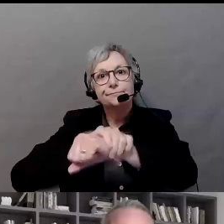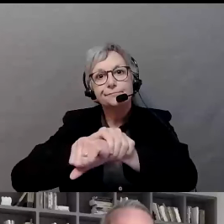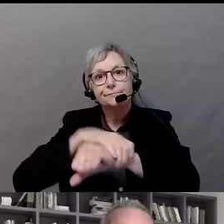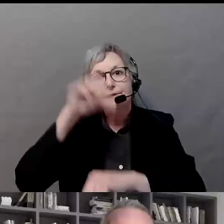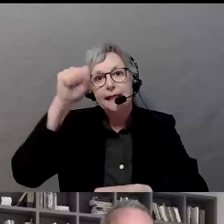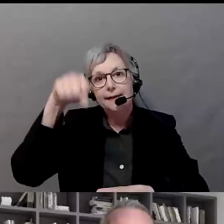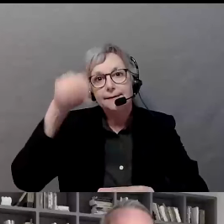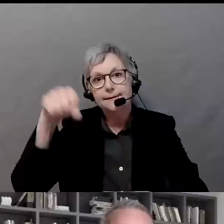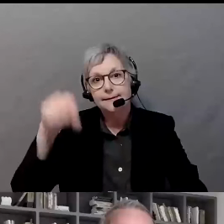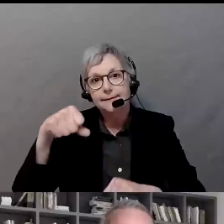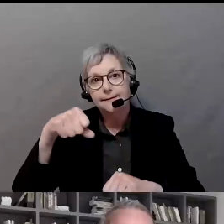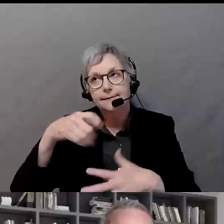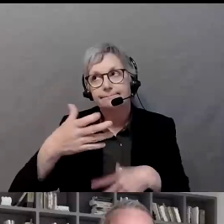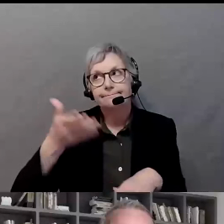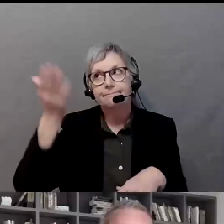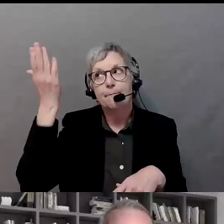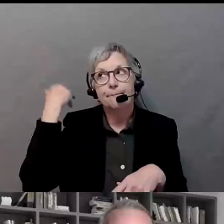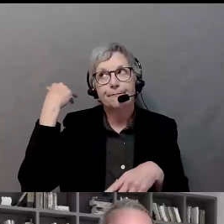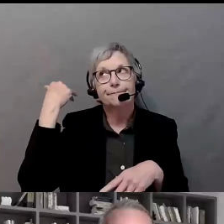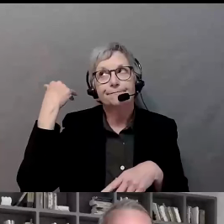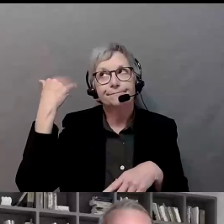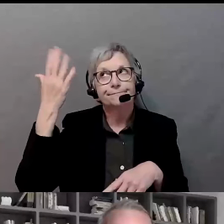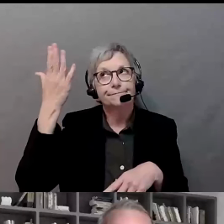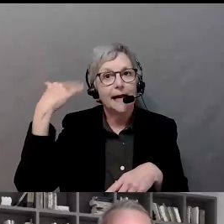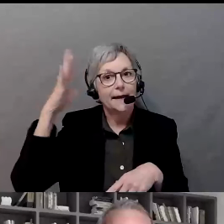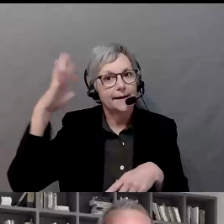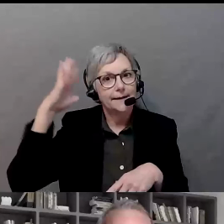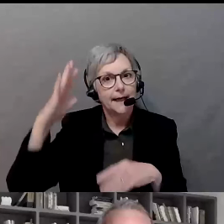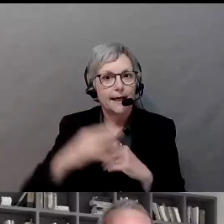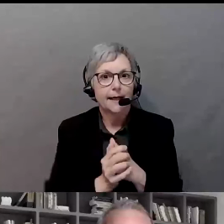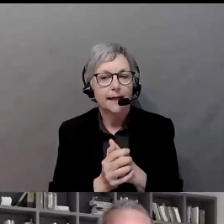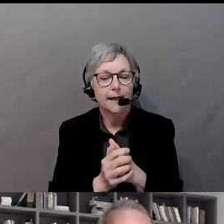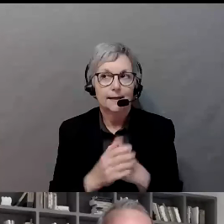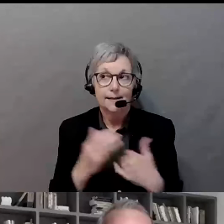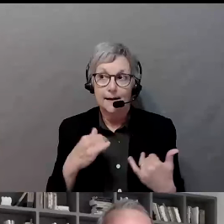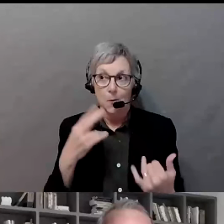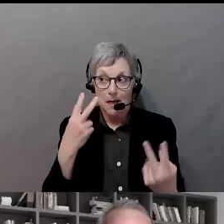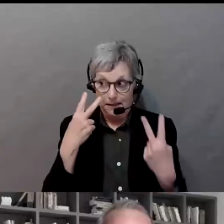THAT WAS BACK IN THE DAY. TO SEE HOW EVERYTHING HAS EVOLVED TO SOMETHING